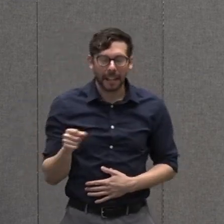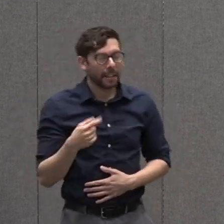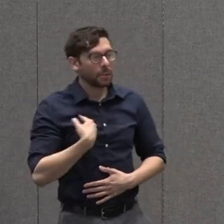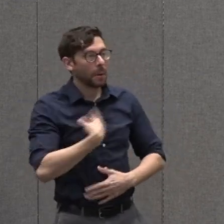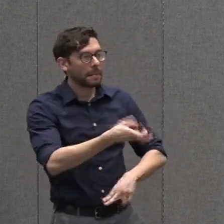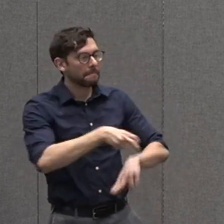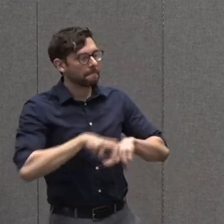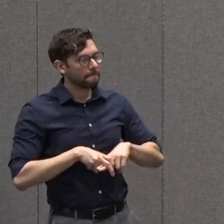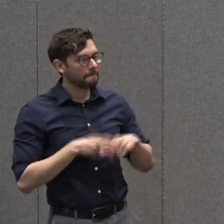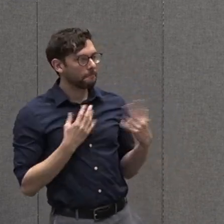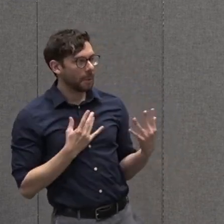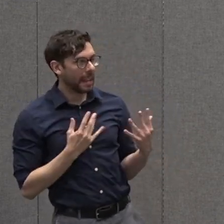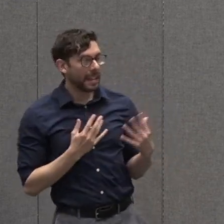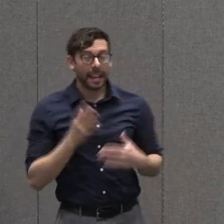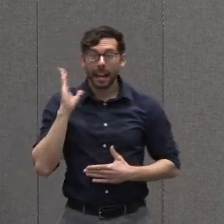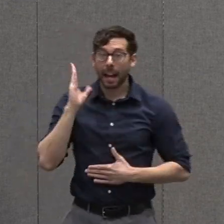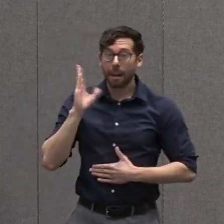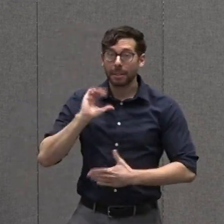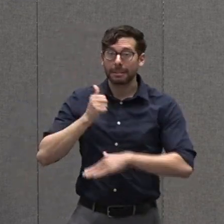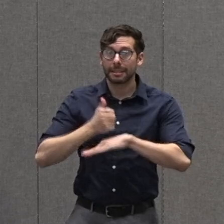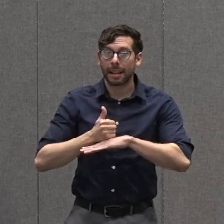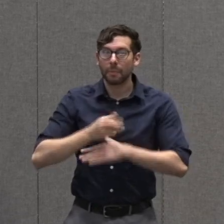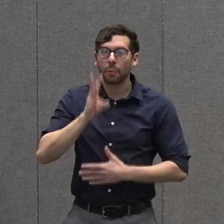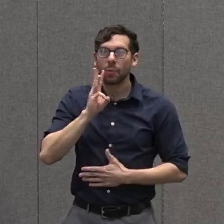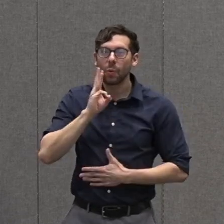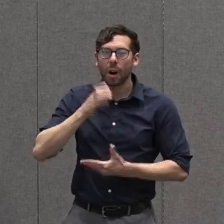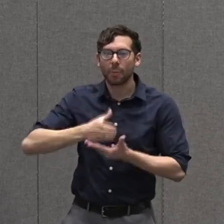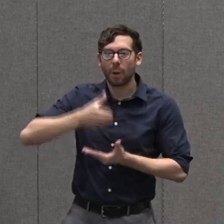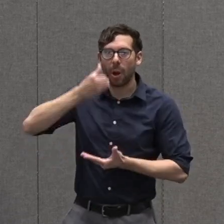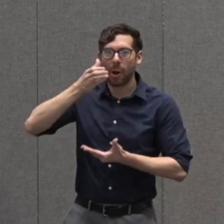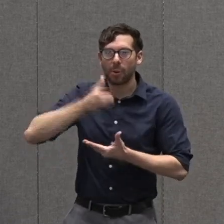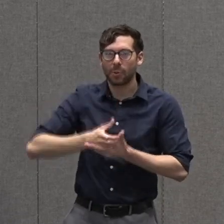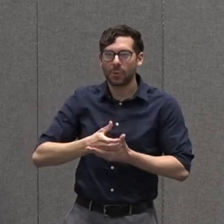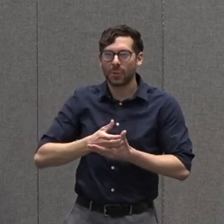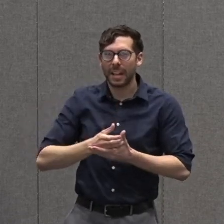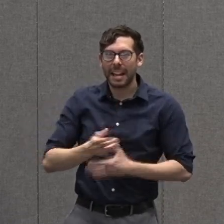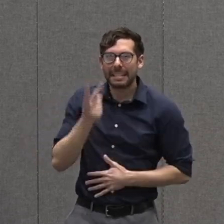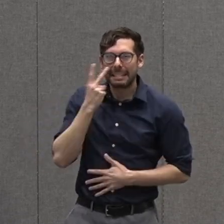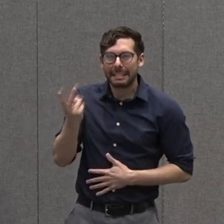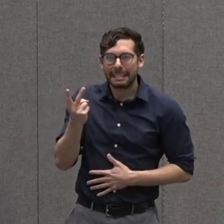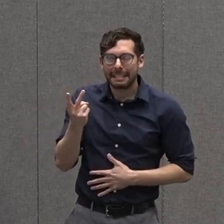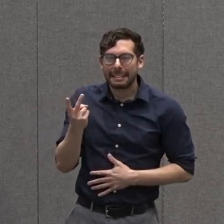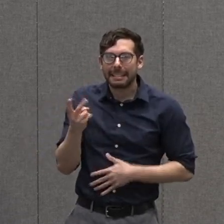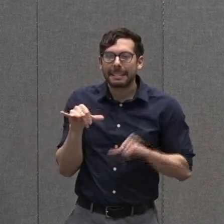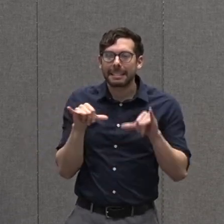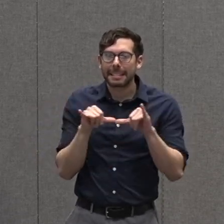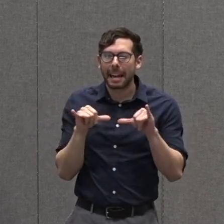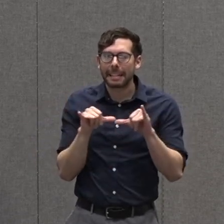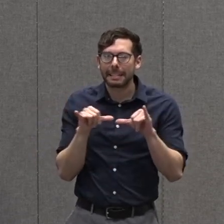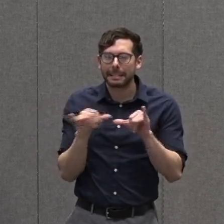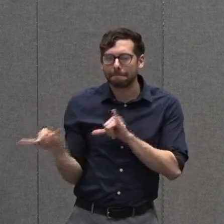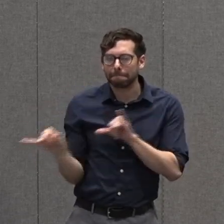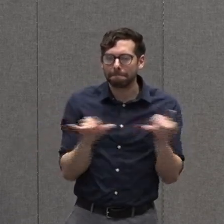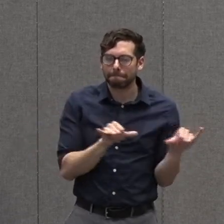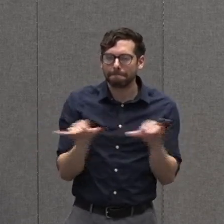for a size comparison, and you're gonna be surprised at how small this little snake is.